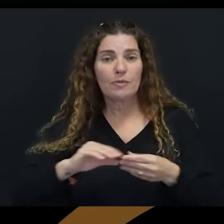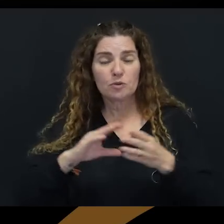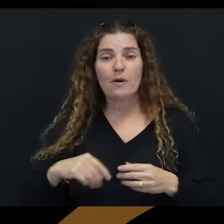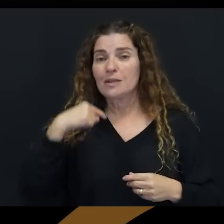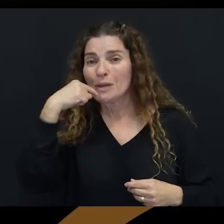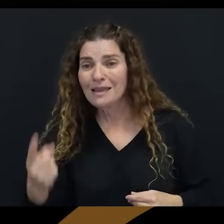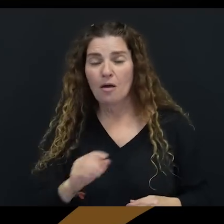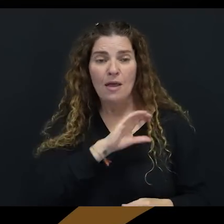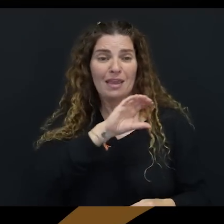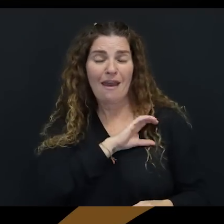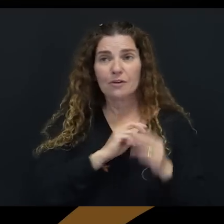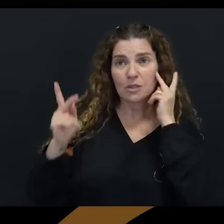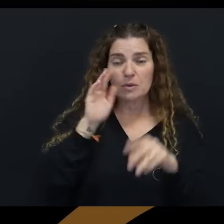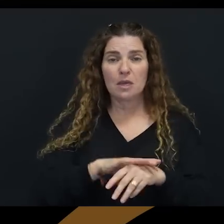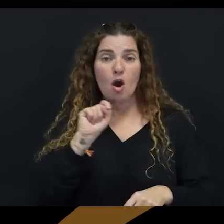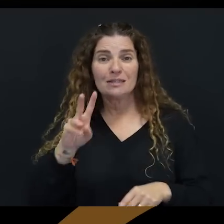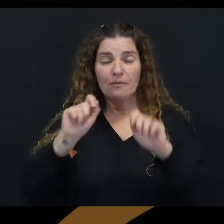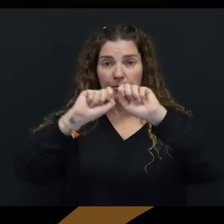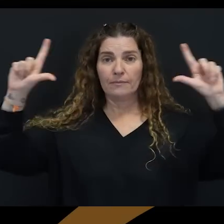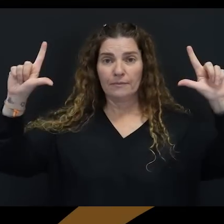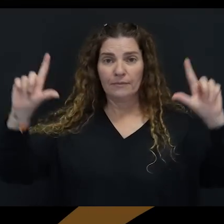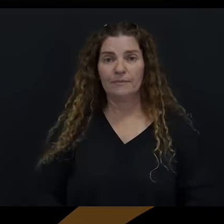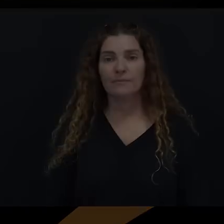into the stories we tell and the characters we see on screen.